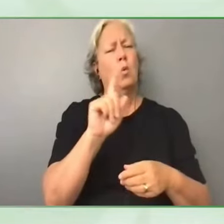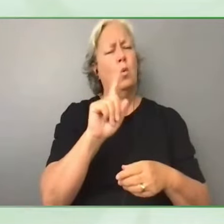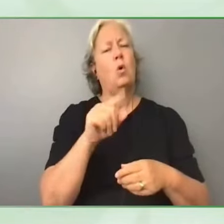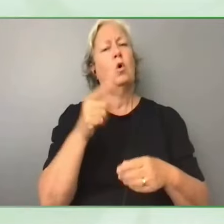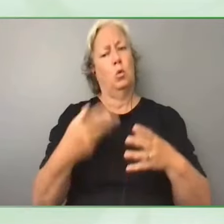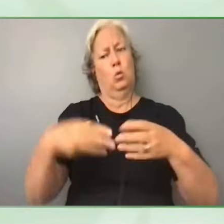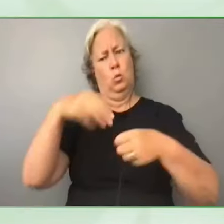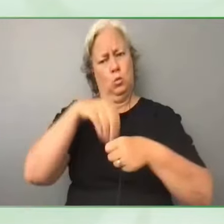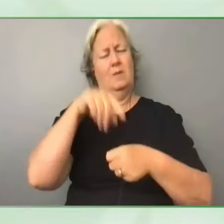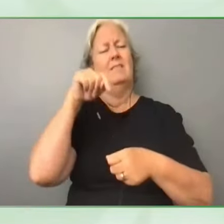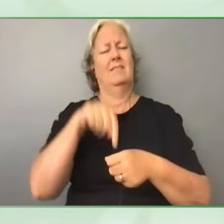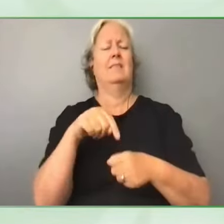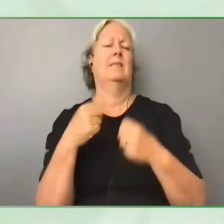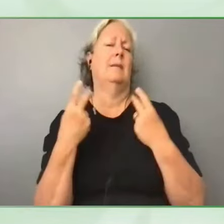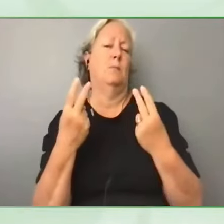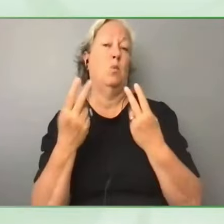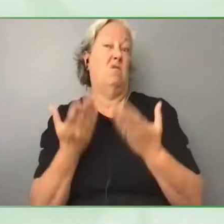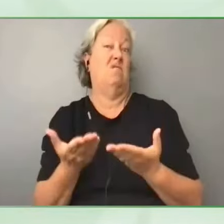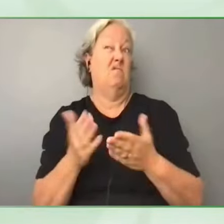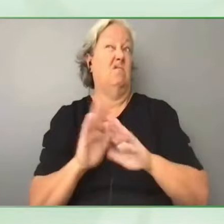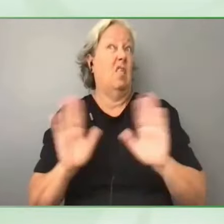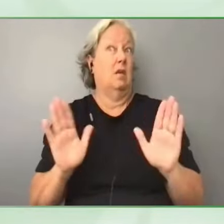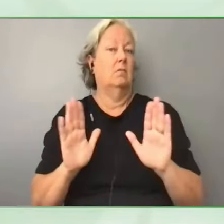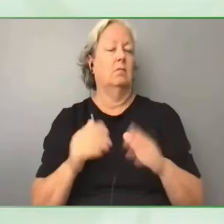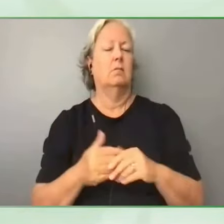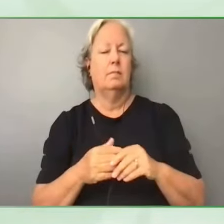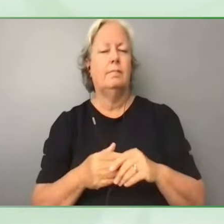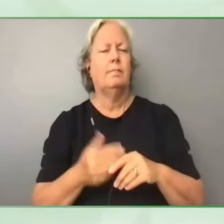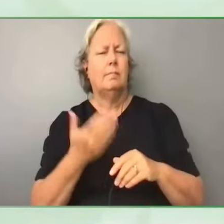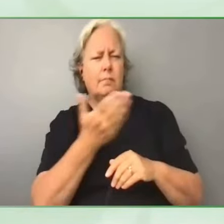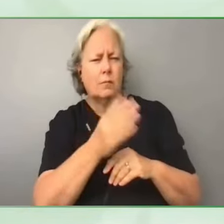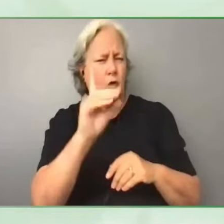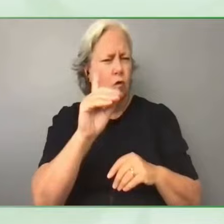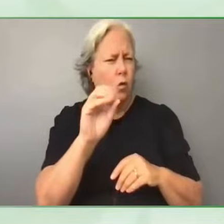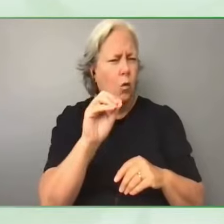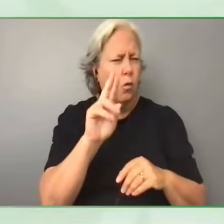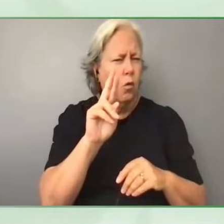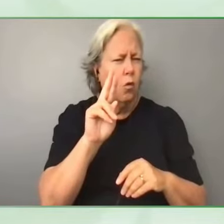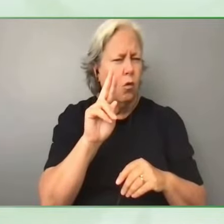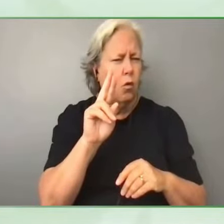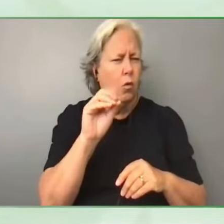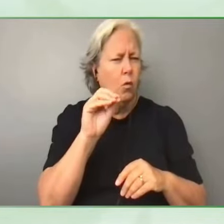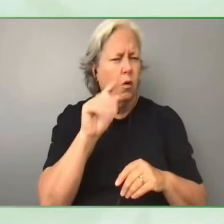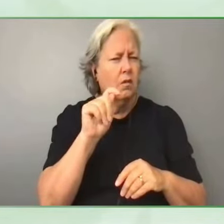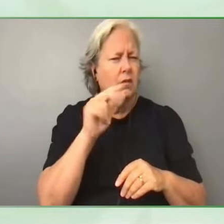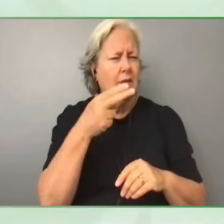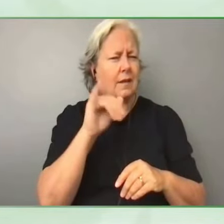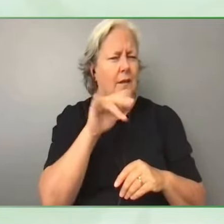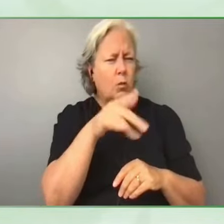You want to contribute, Dorothy, please.